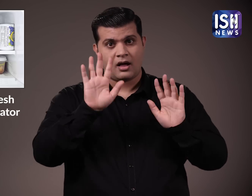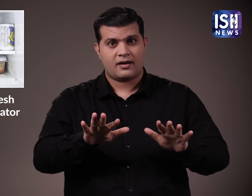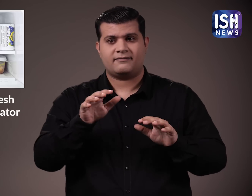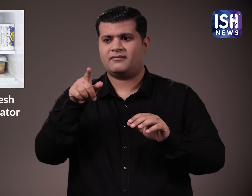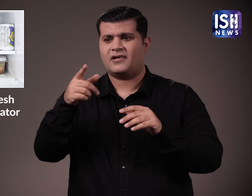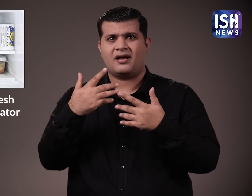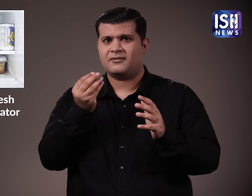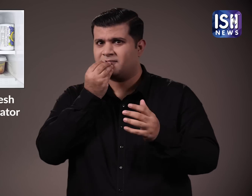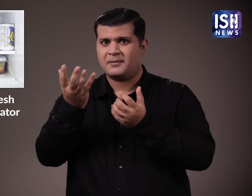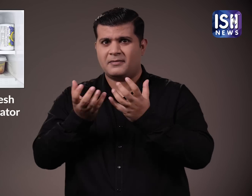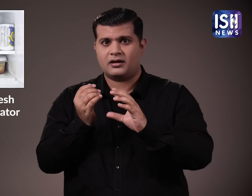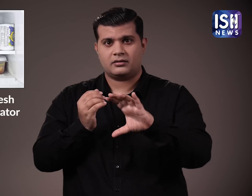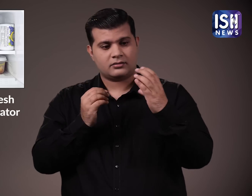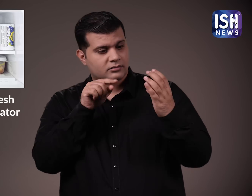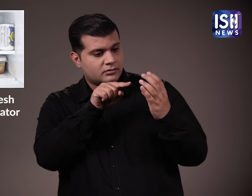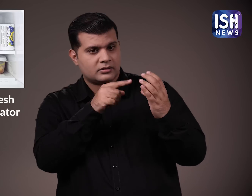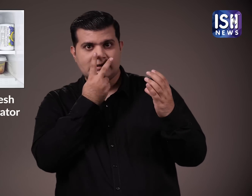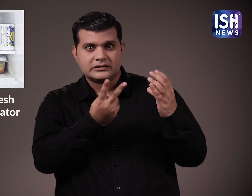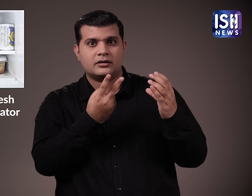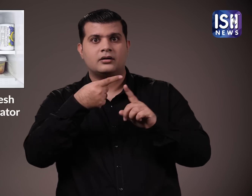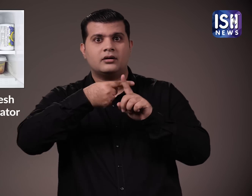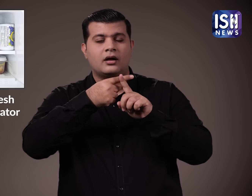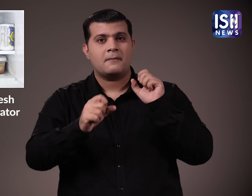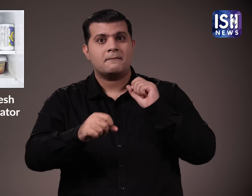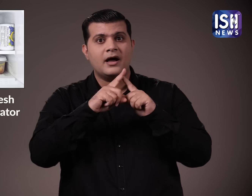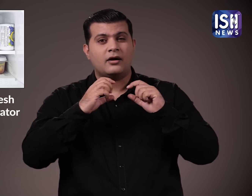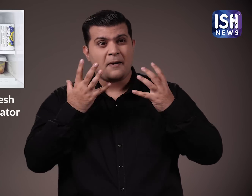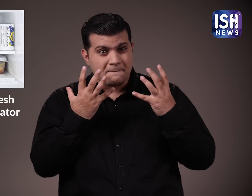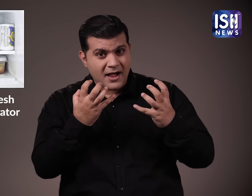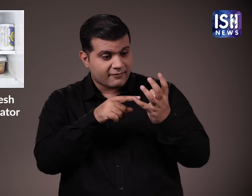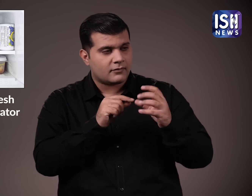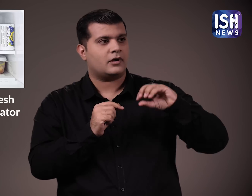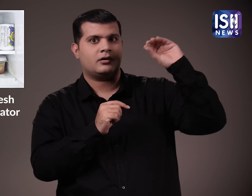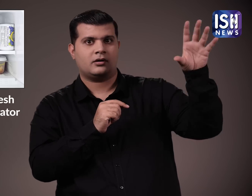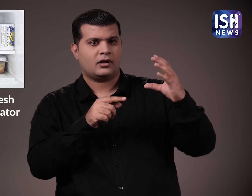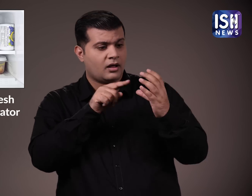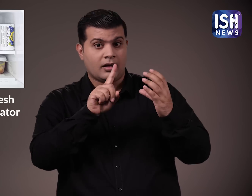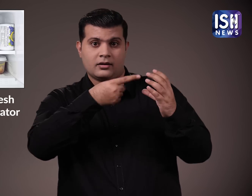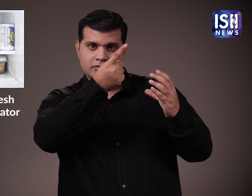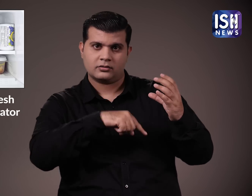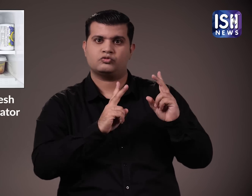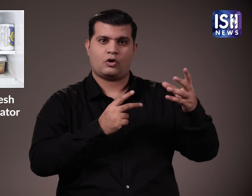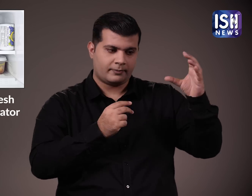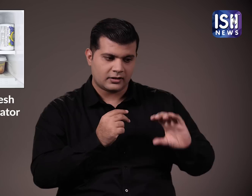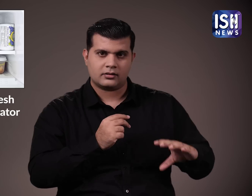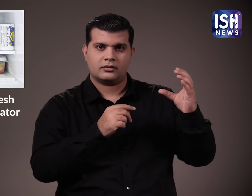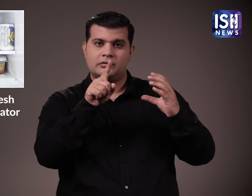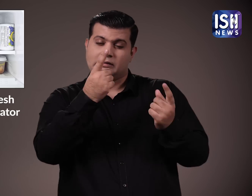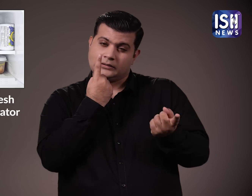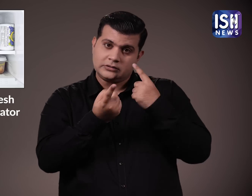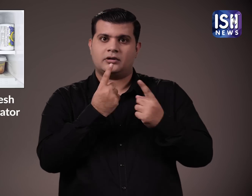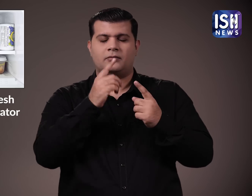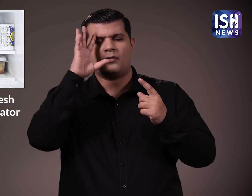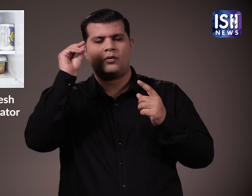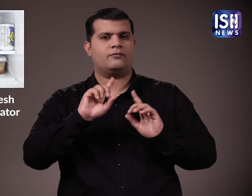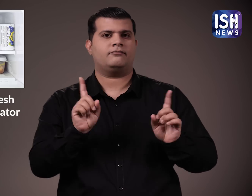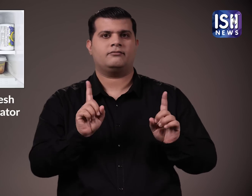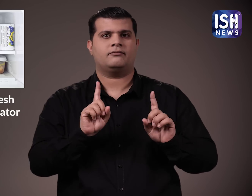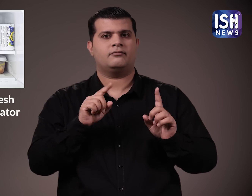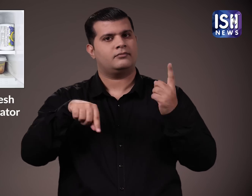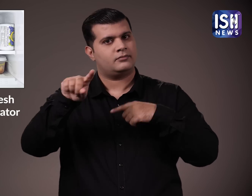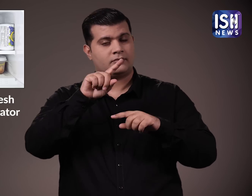Always check the label of the item you buy to know where to store it. Don't forget this.